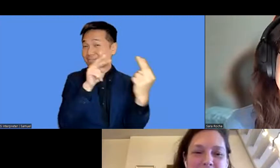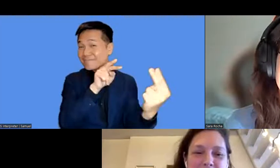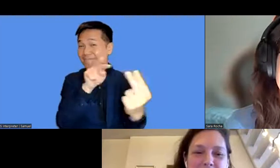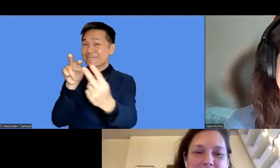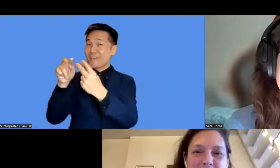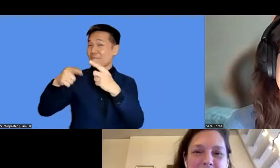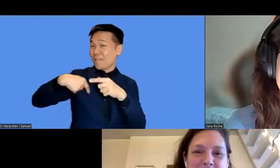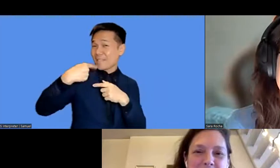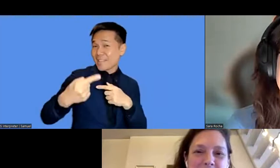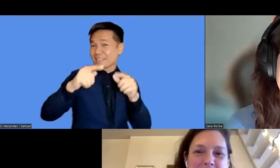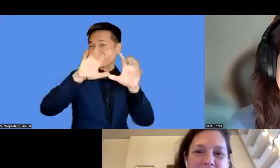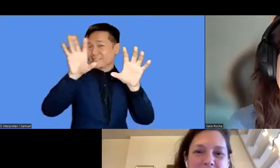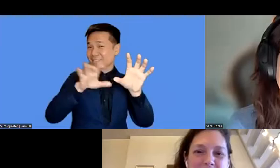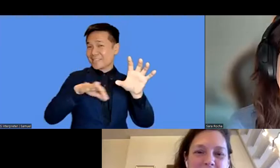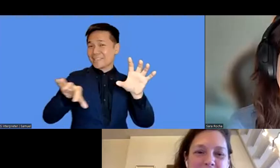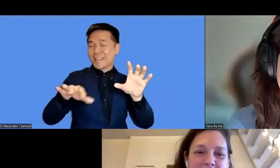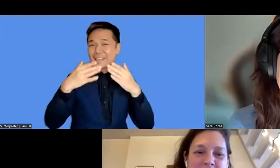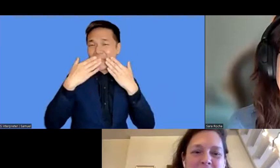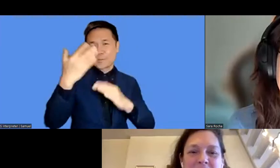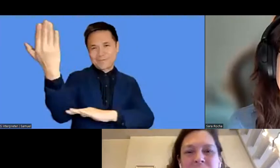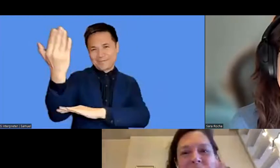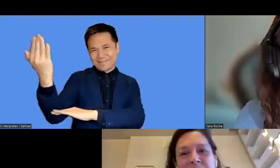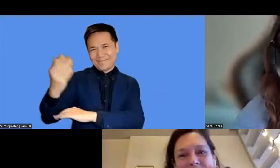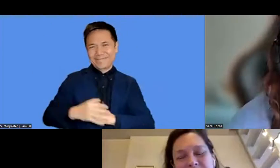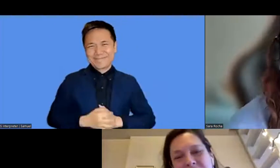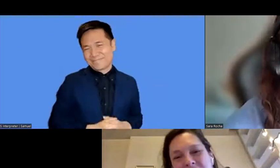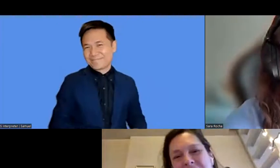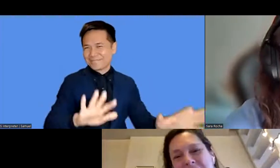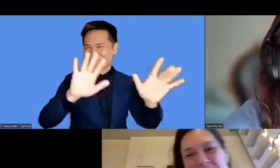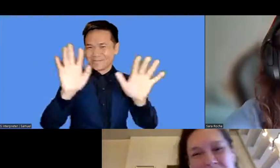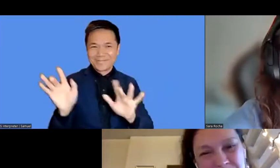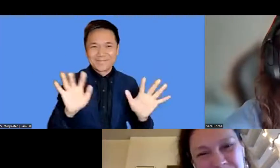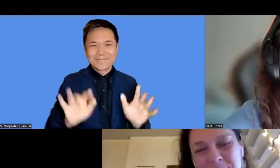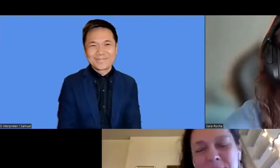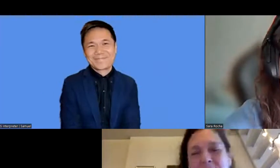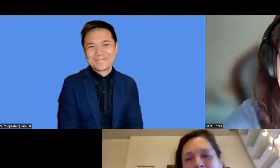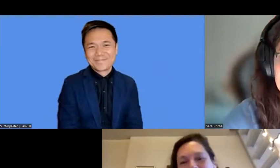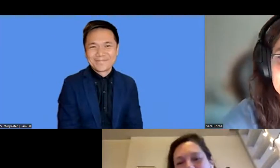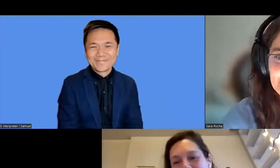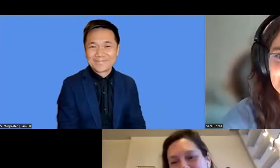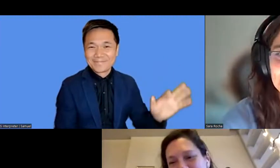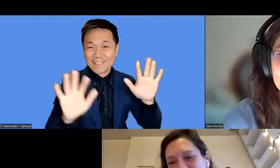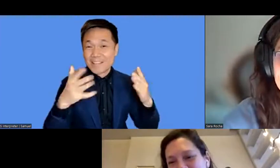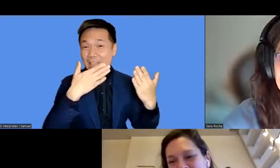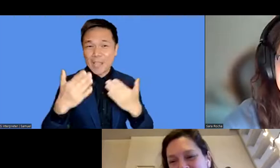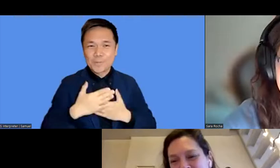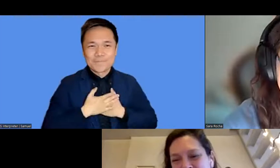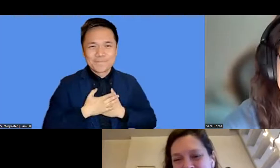And thank you again to all the presenters. Bye bye. Thank you. (Session was concluded at 3:02 p.m. CET) This text, document, or file is based on live transcription. Communication Access Realtime Translation (CART), captioning, and/or live transcription